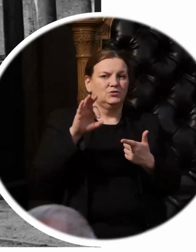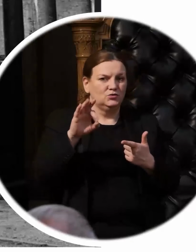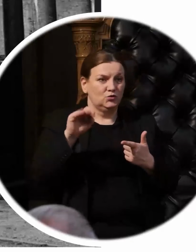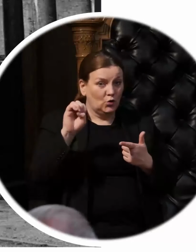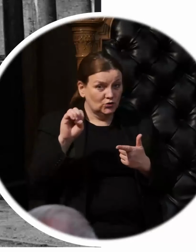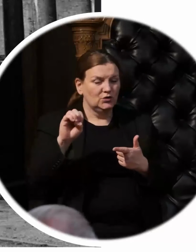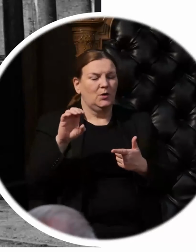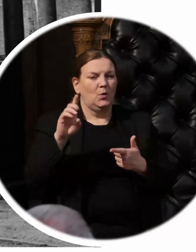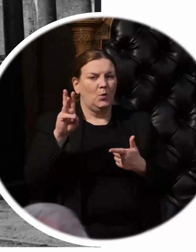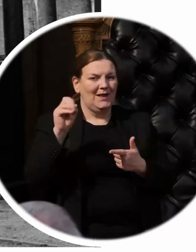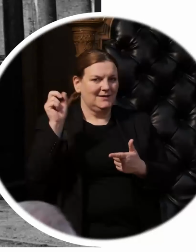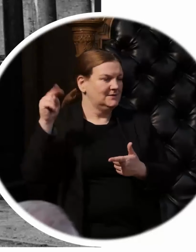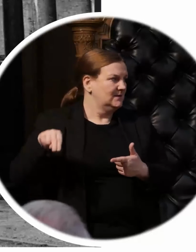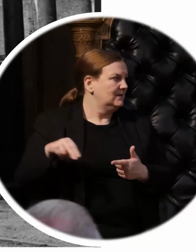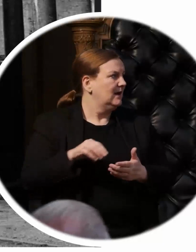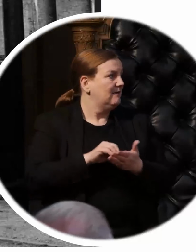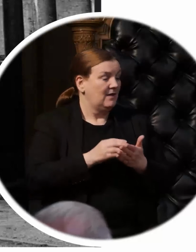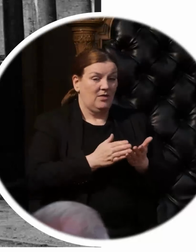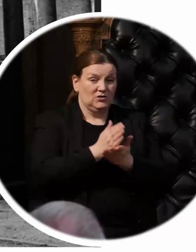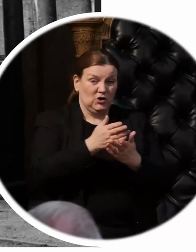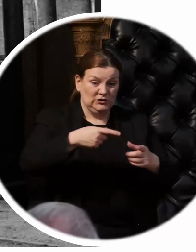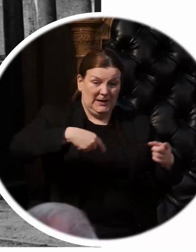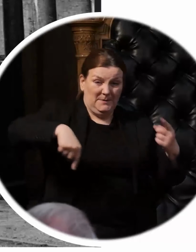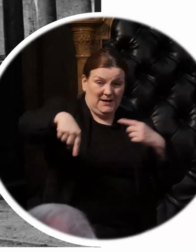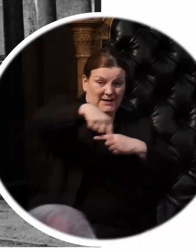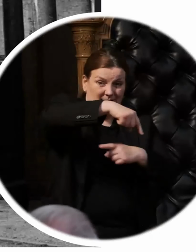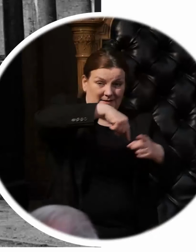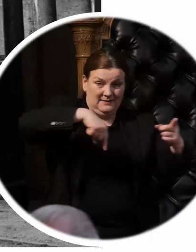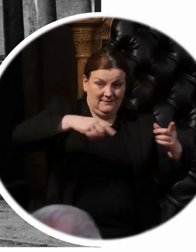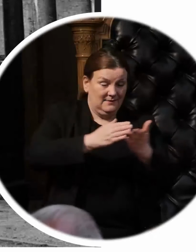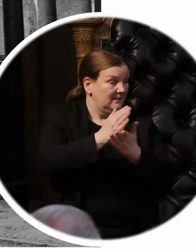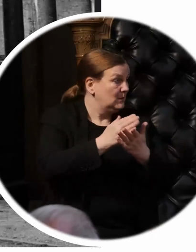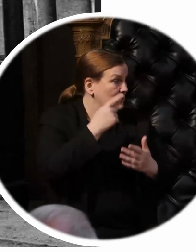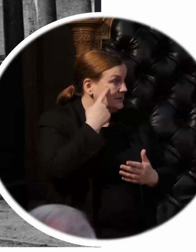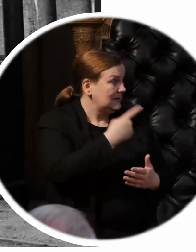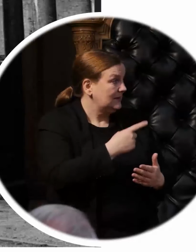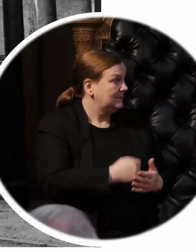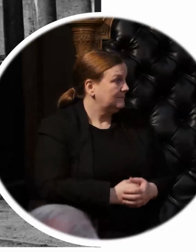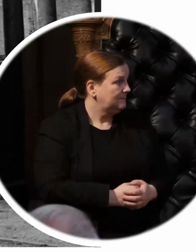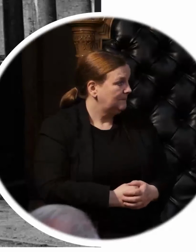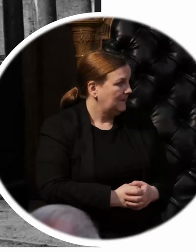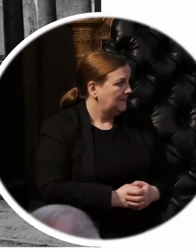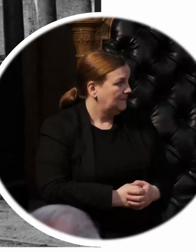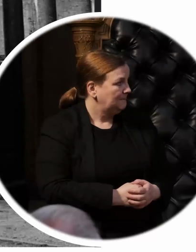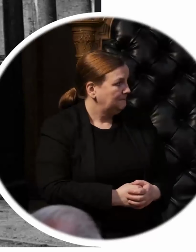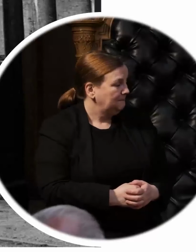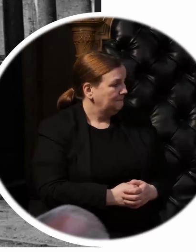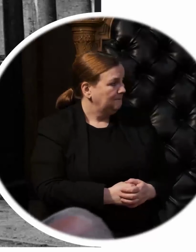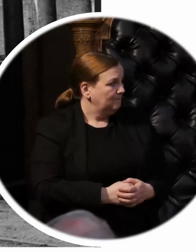George Wilkinson designed the turntable and engine shed, which here you can see is being demolished.